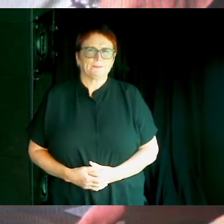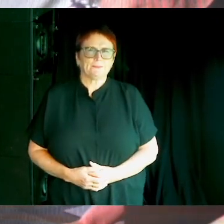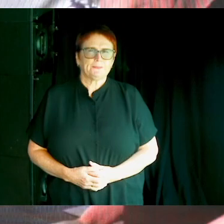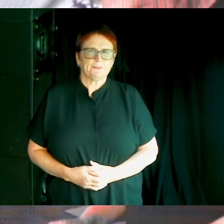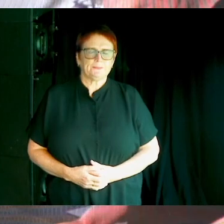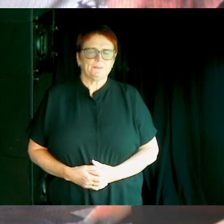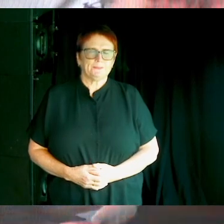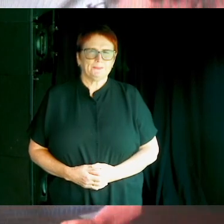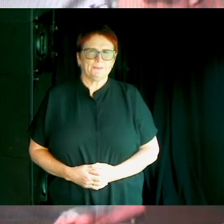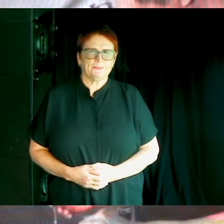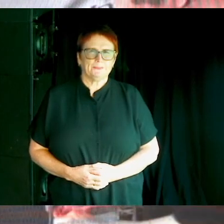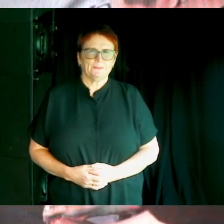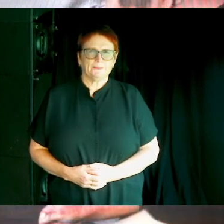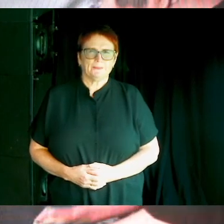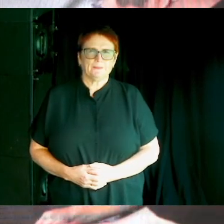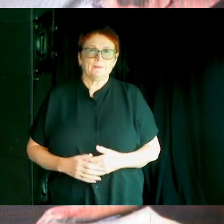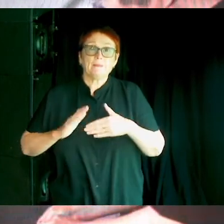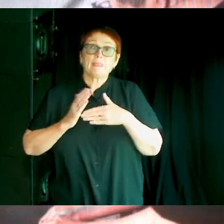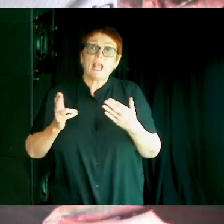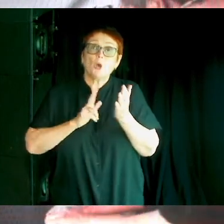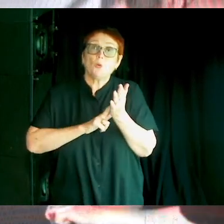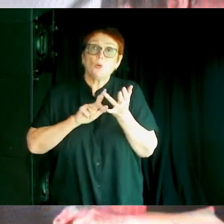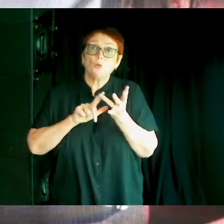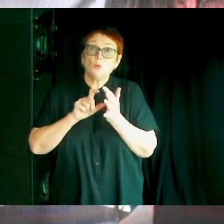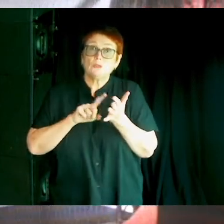all right beautiful so now that we have the noodle